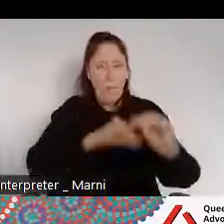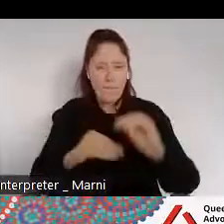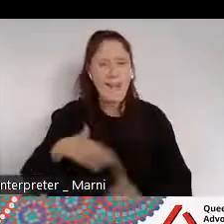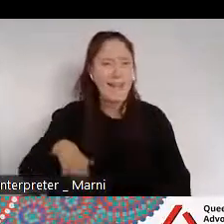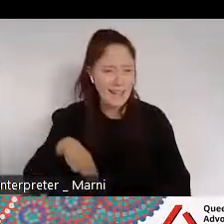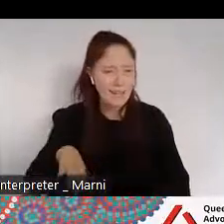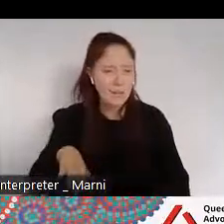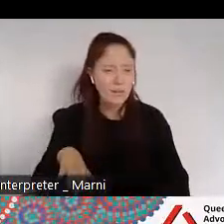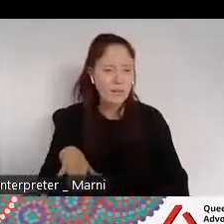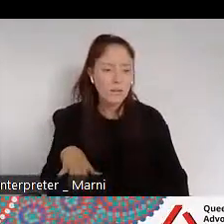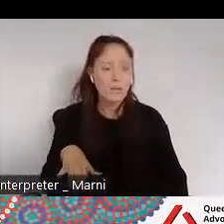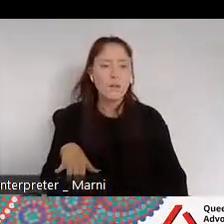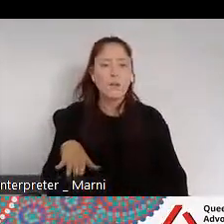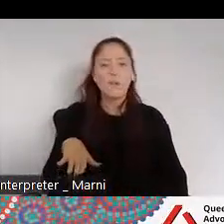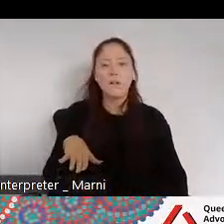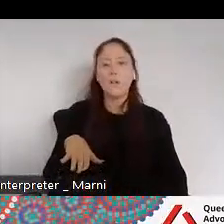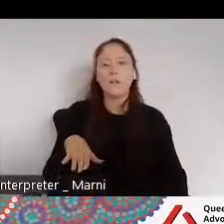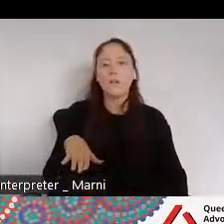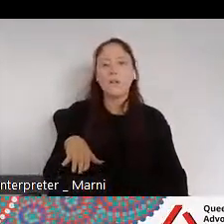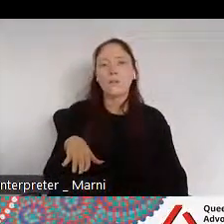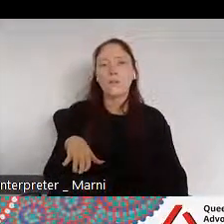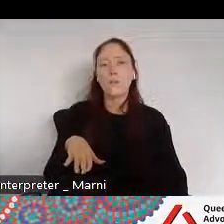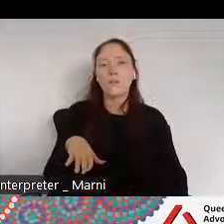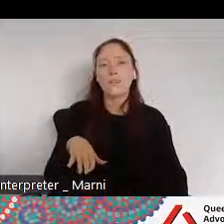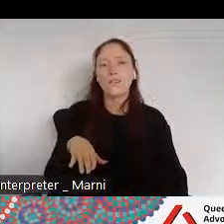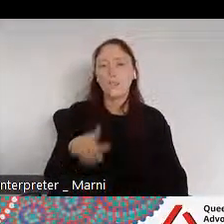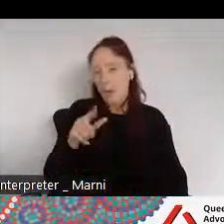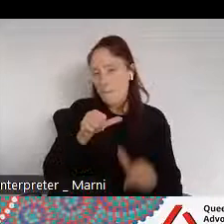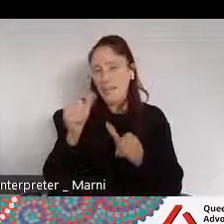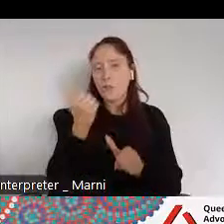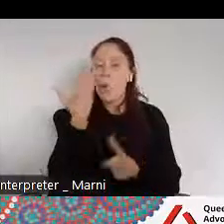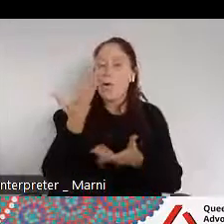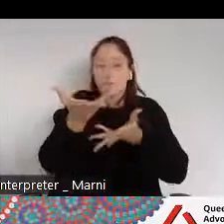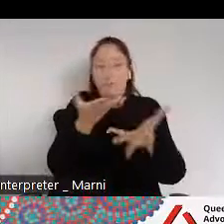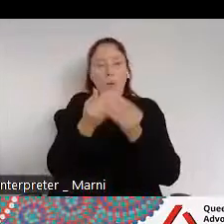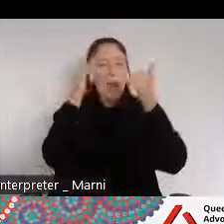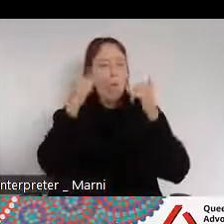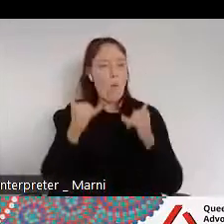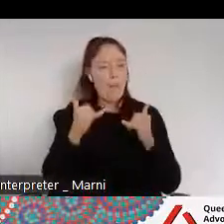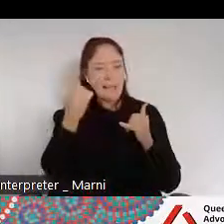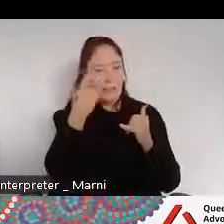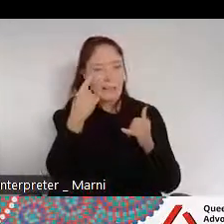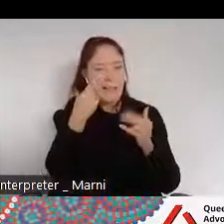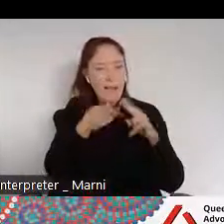person is considering whether or not to apply for a review they should speak to a lawyer about the best option and how they might go about applying for that review.